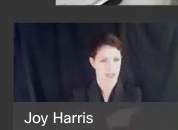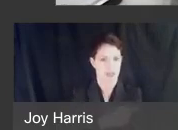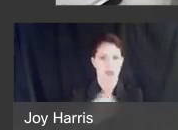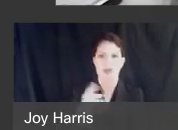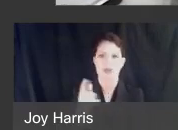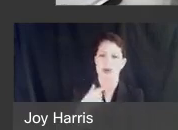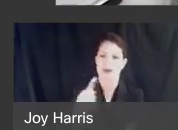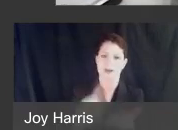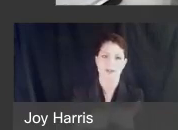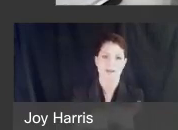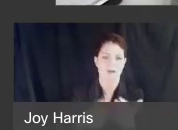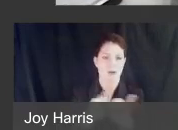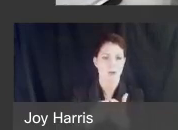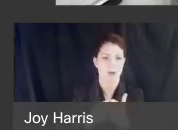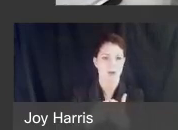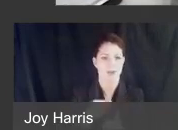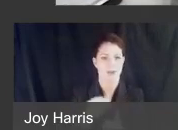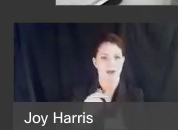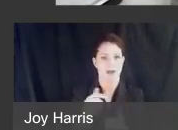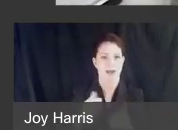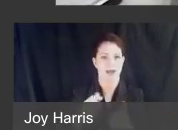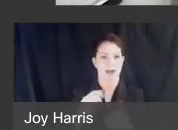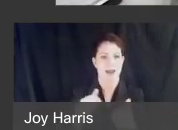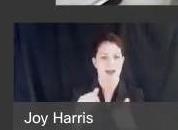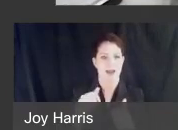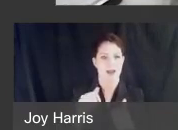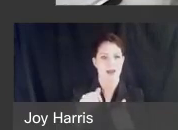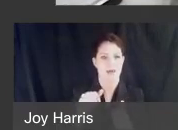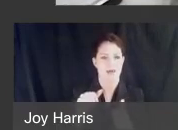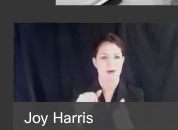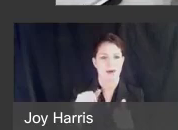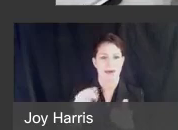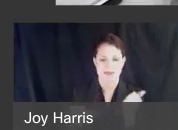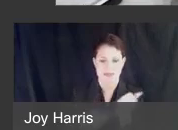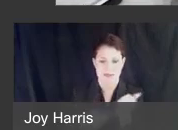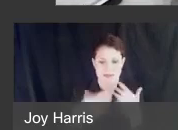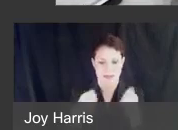Secretary Beam today. Is that how they're going to decide the location and is it